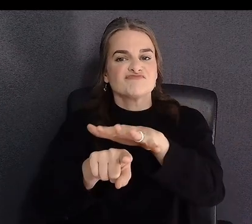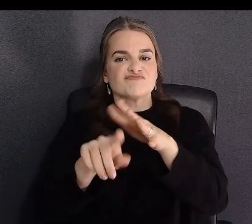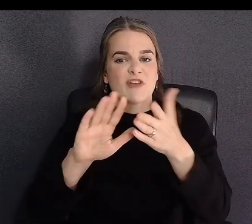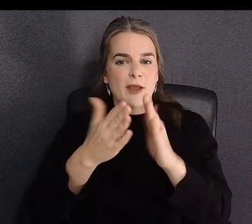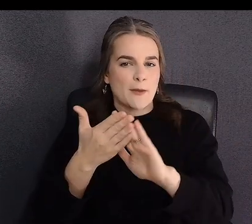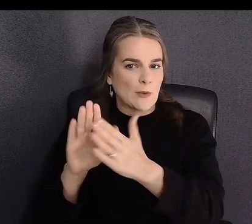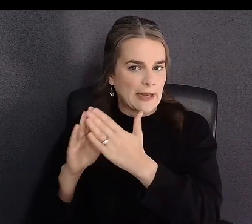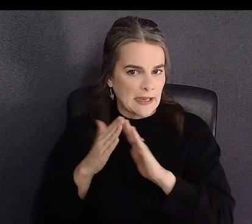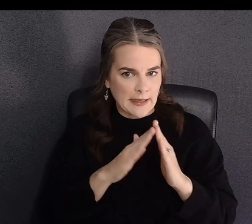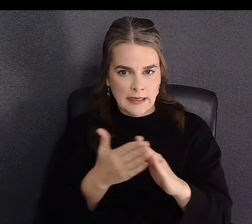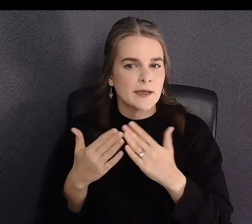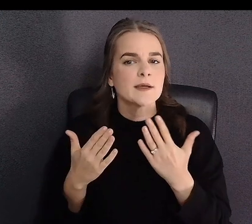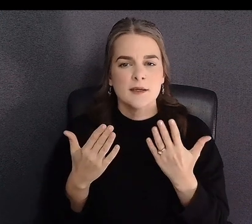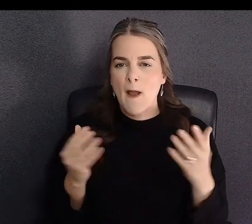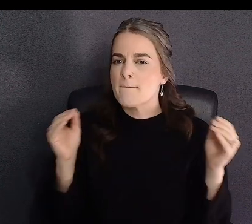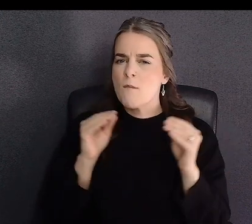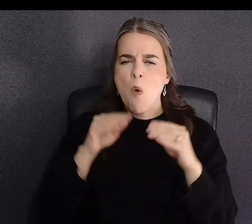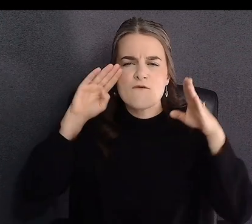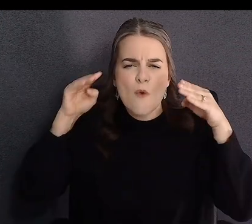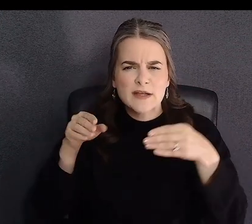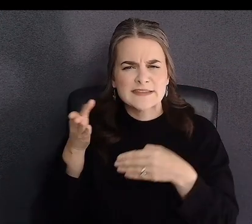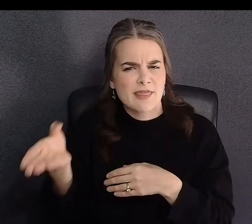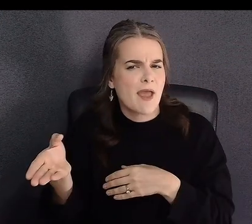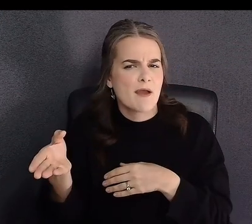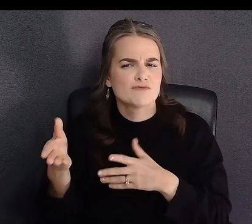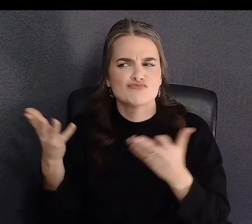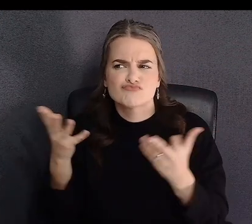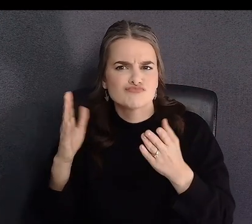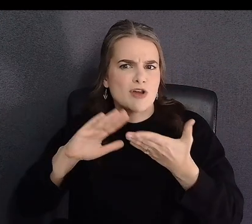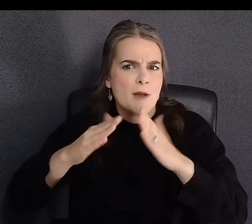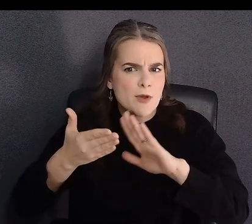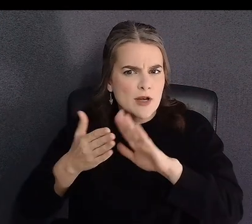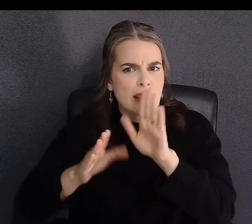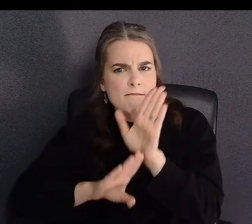So a lot more focus on that community building